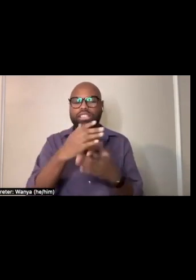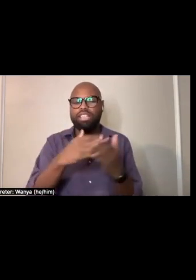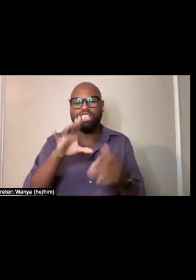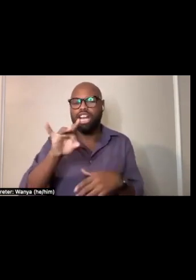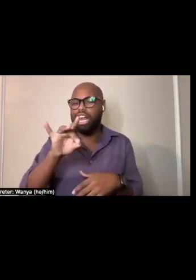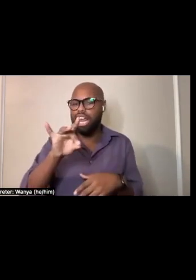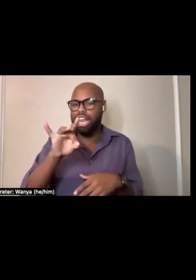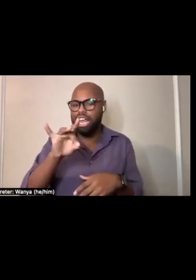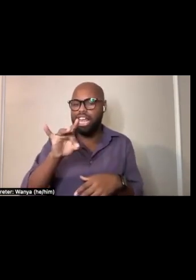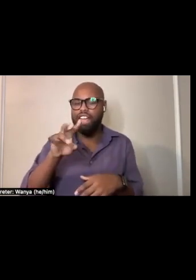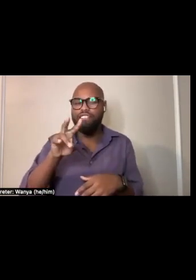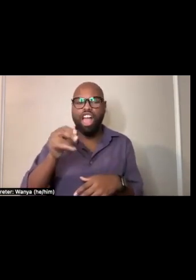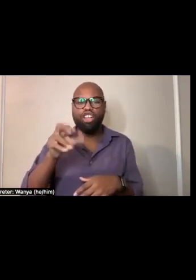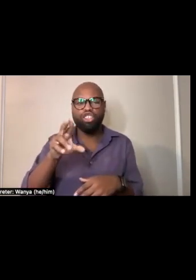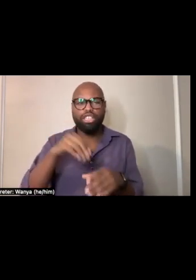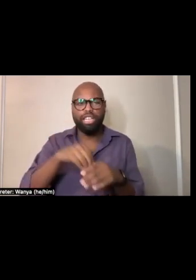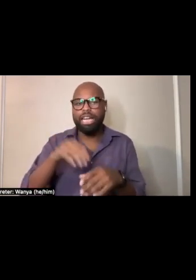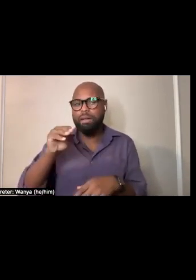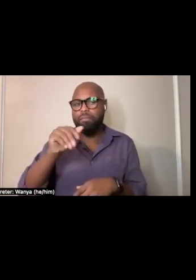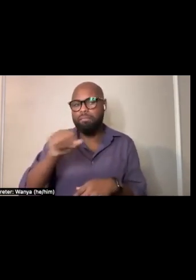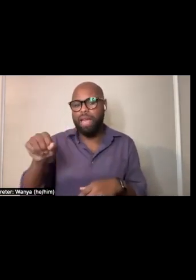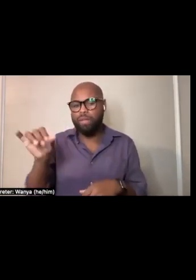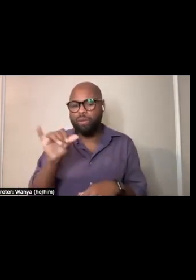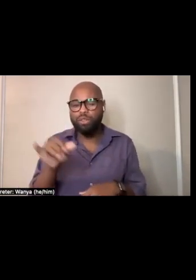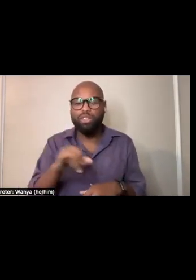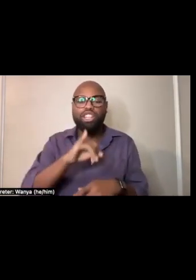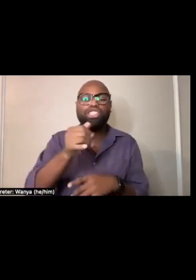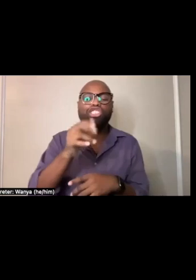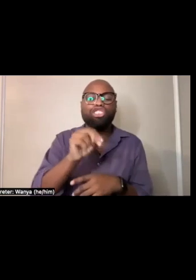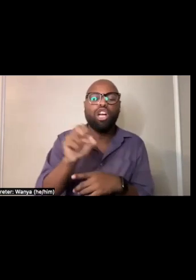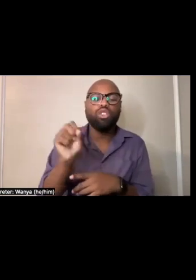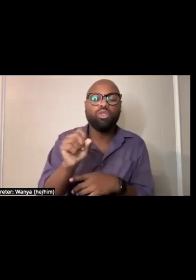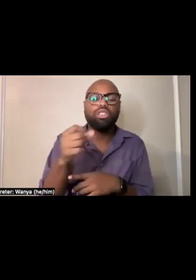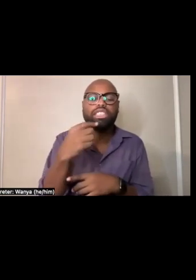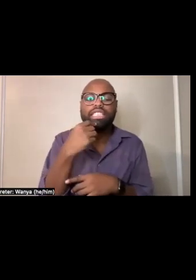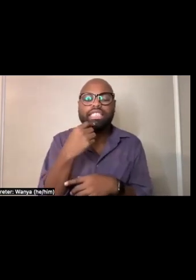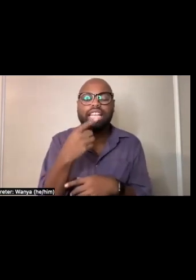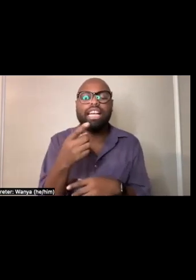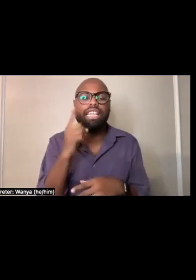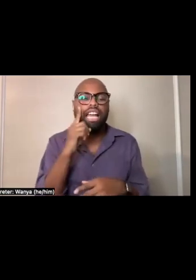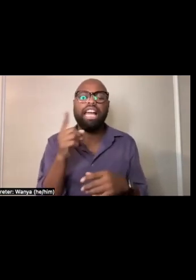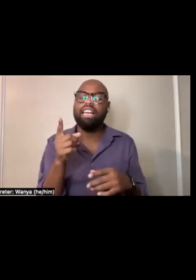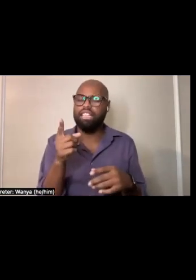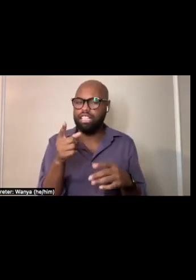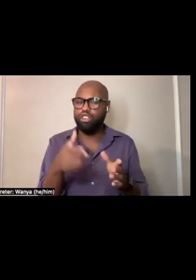And John Sorensen was commenting that the requirement exists in many places, but it's not honored.